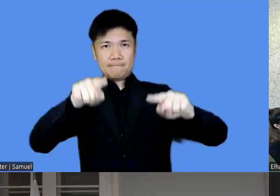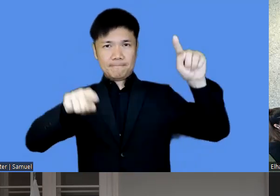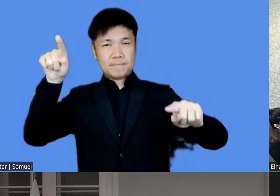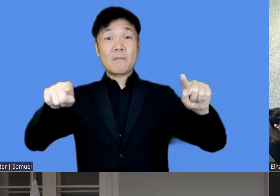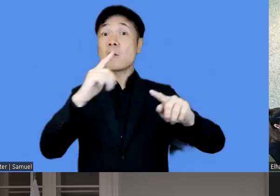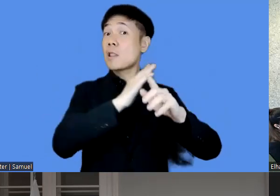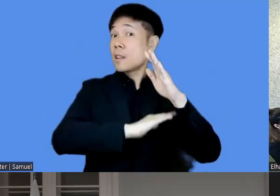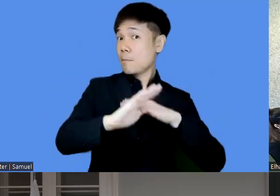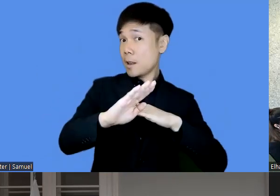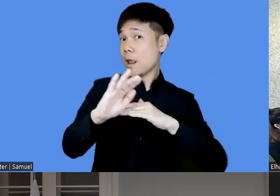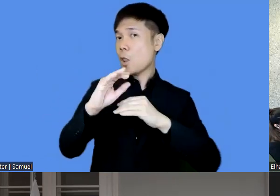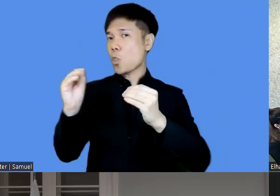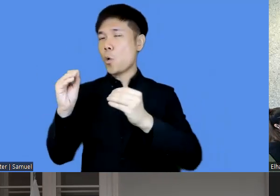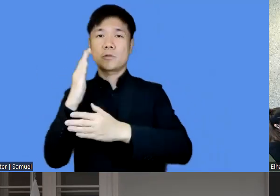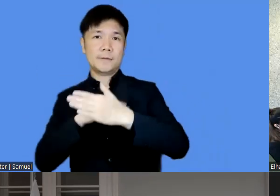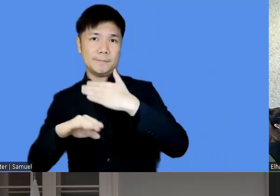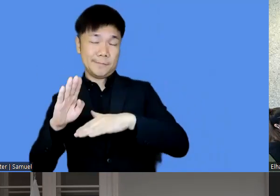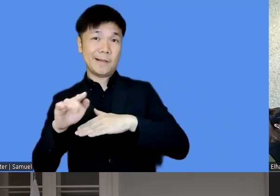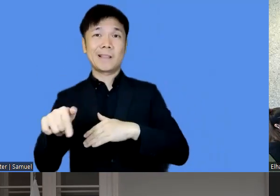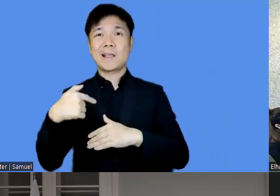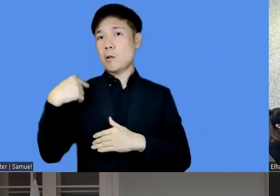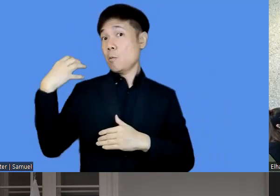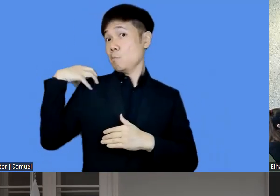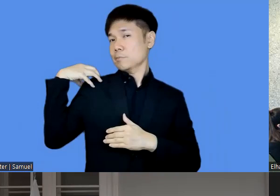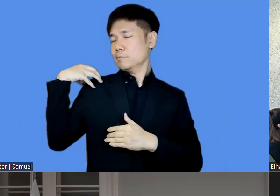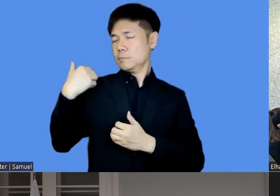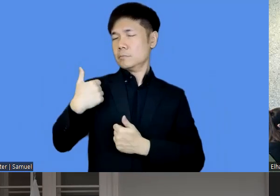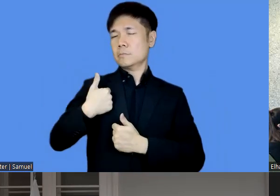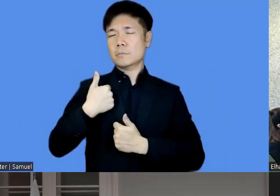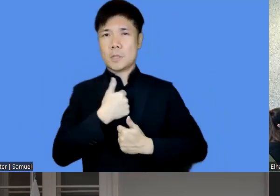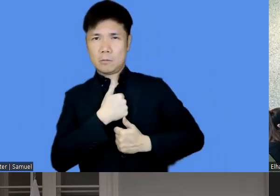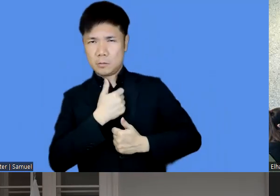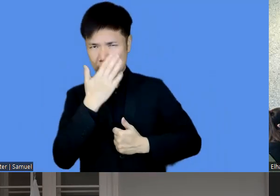same deadly reaction that they may have at a checkpoint that is understanding how to